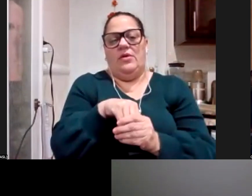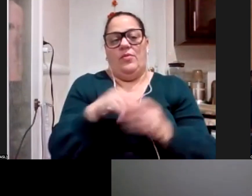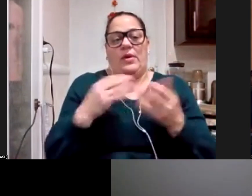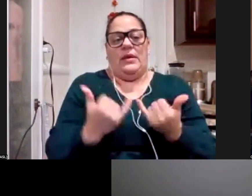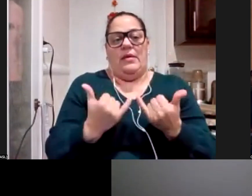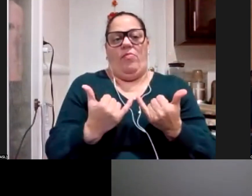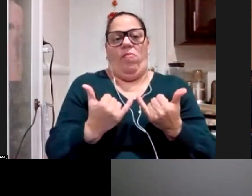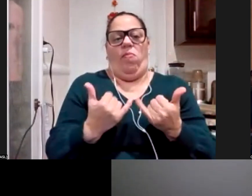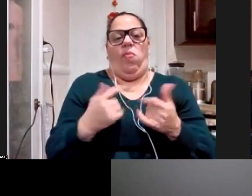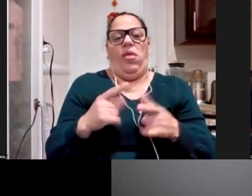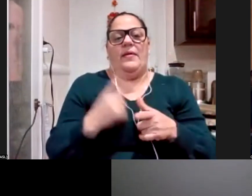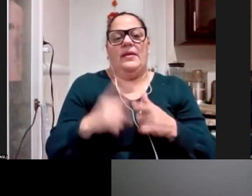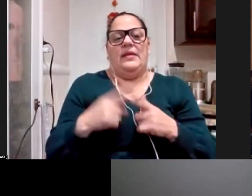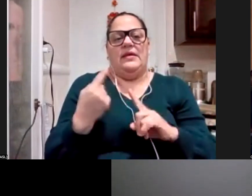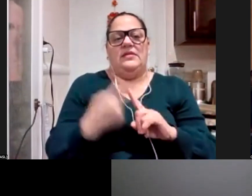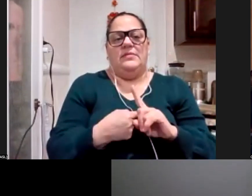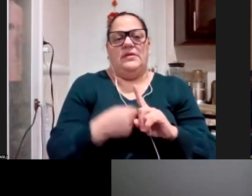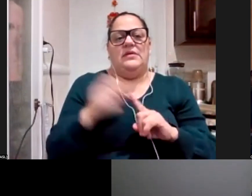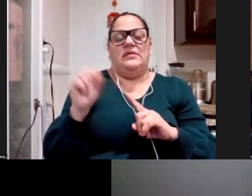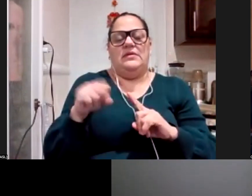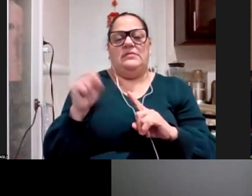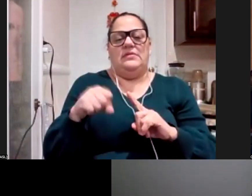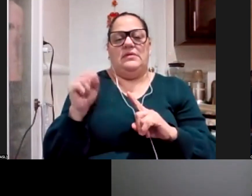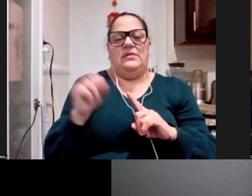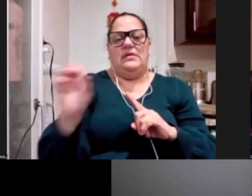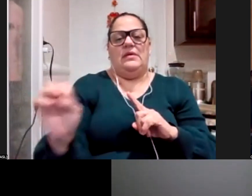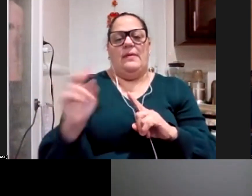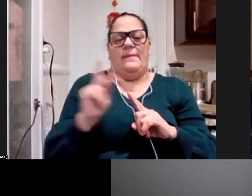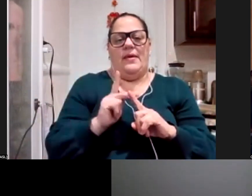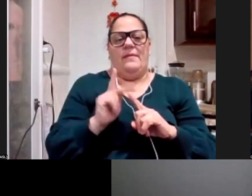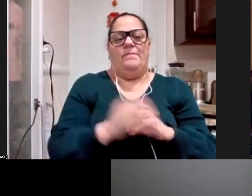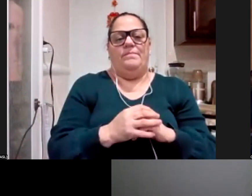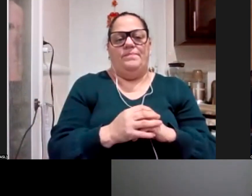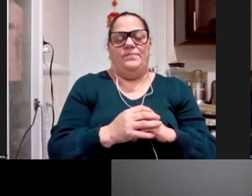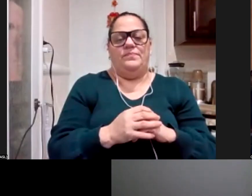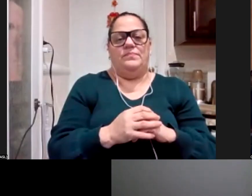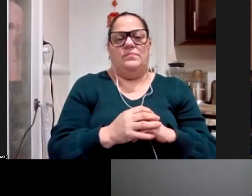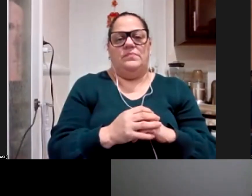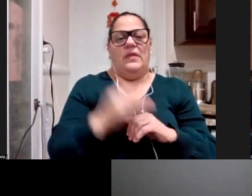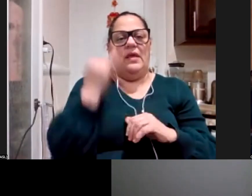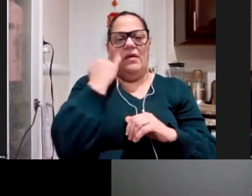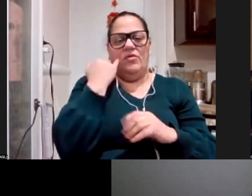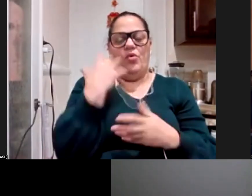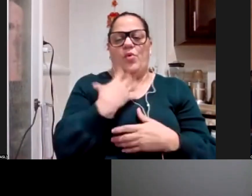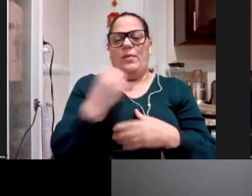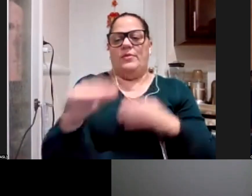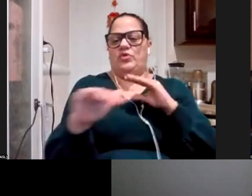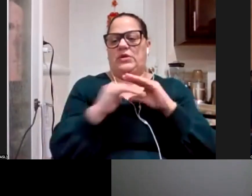next month. Next month. [ALICE]Yes. Yes. So, everybody come back and uh if you'd like to put your email in the chat,